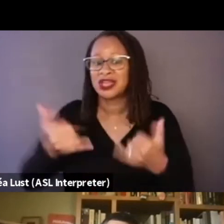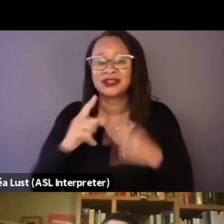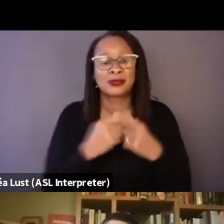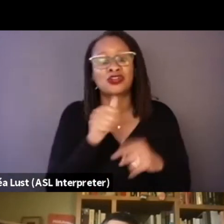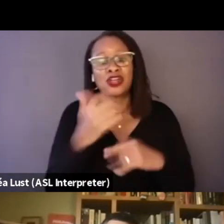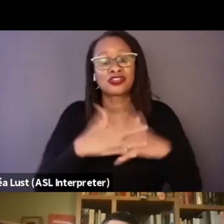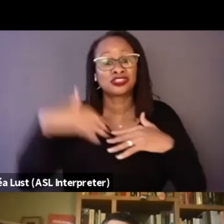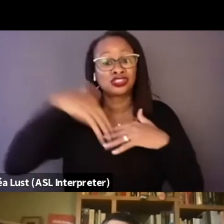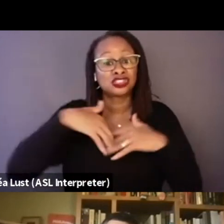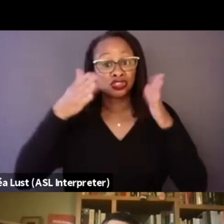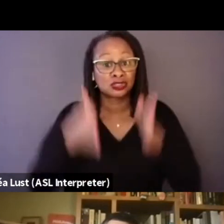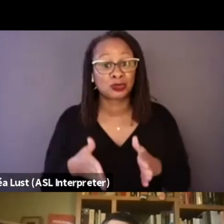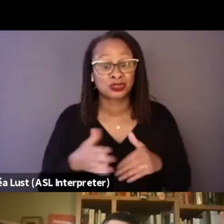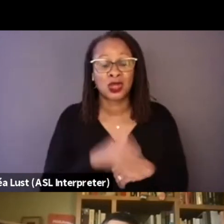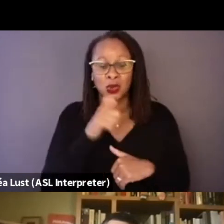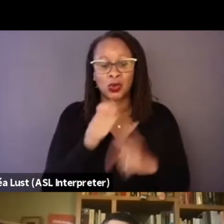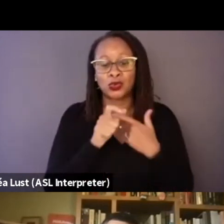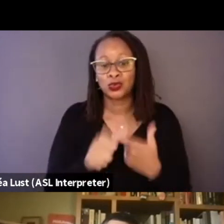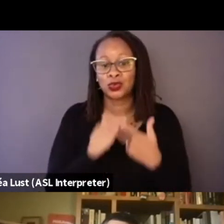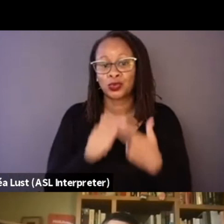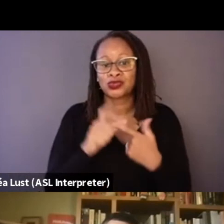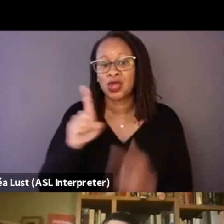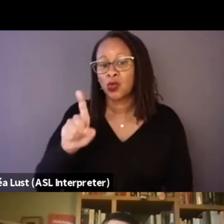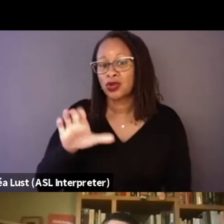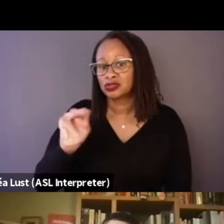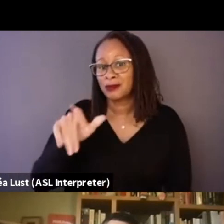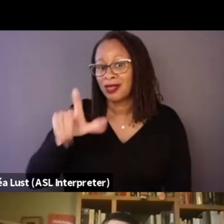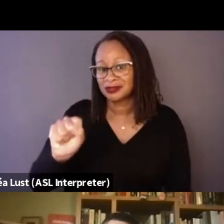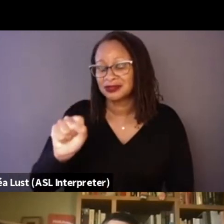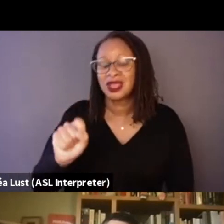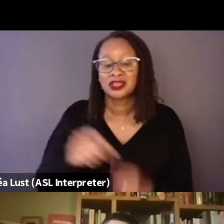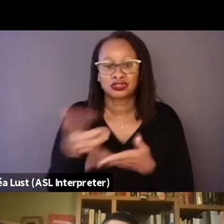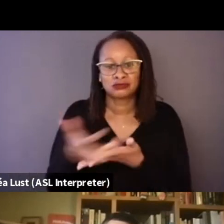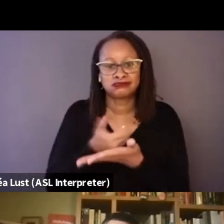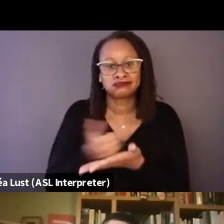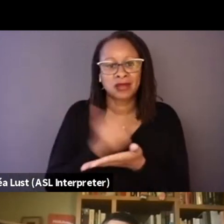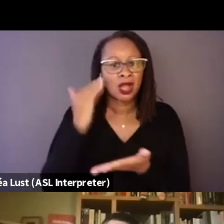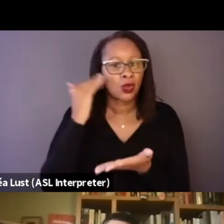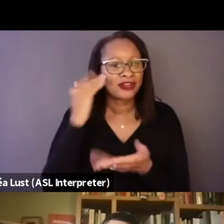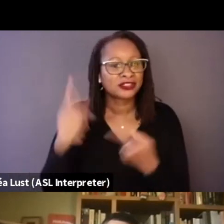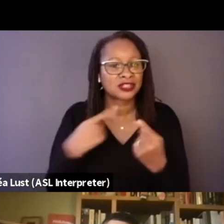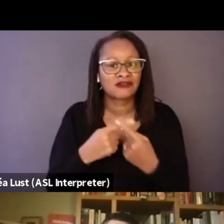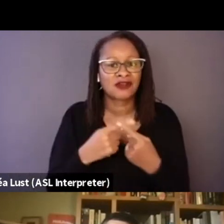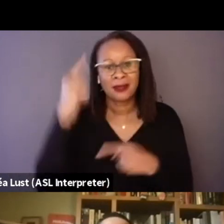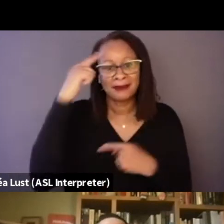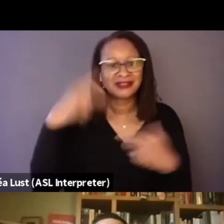who ran a a hundred miles to raise awareness around mental health and addiction.